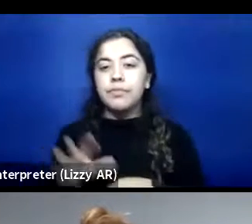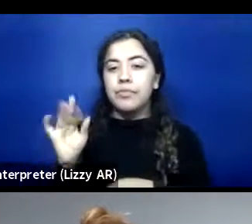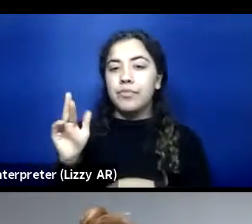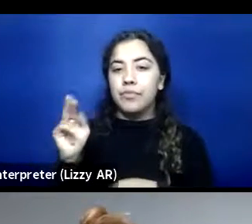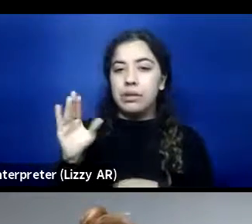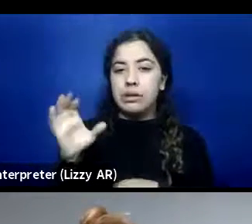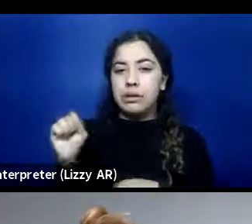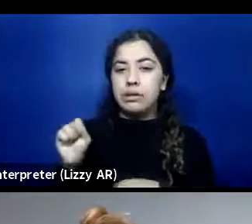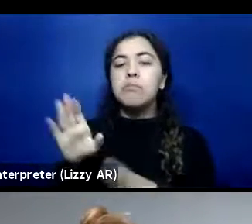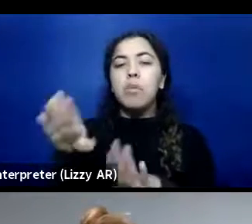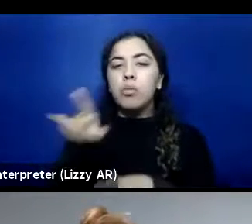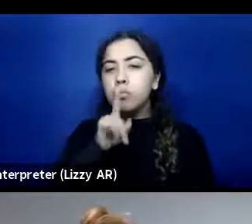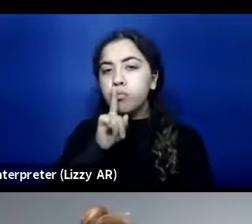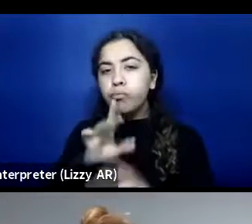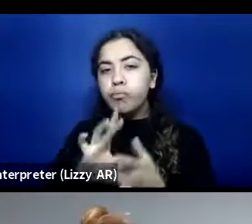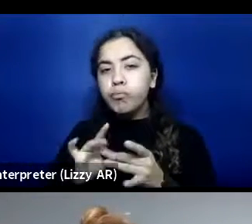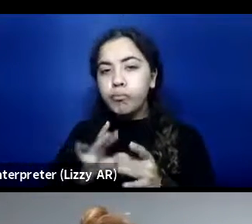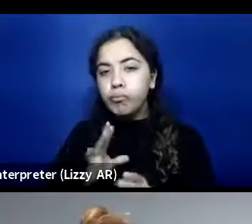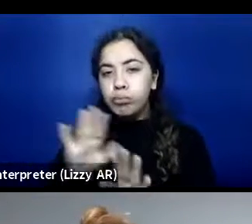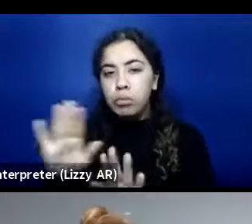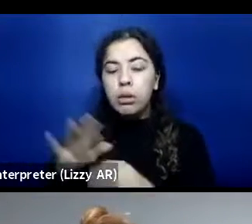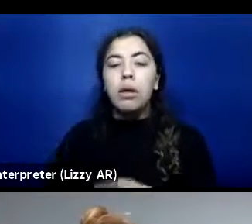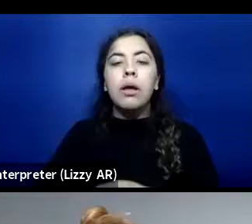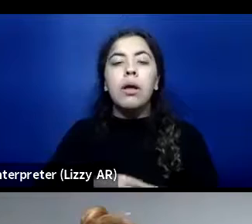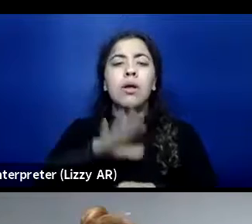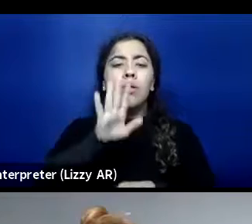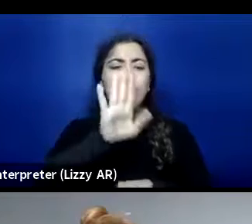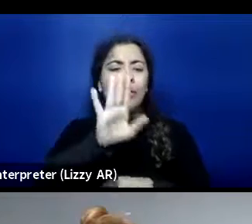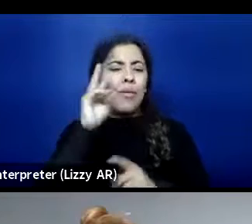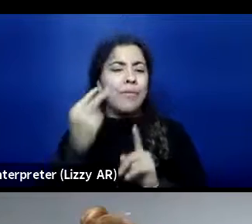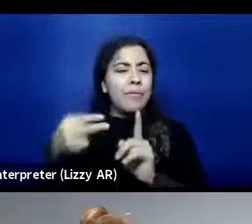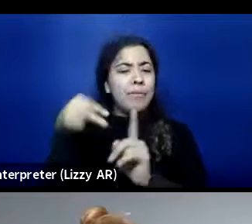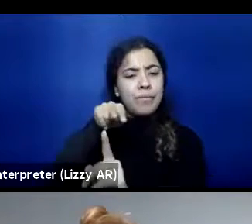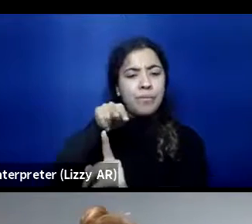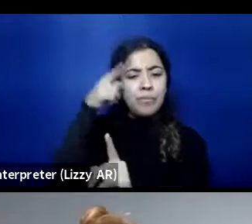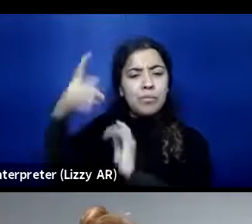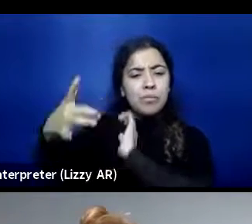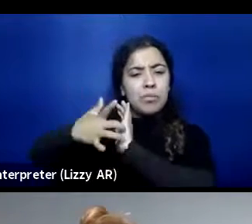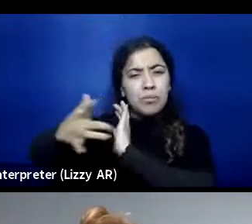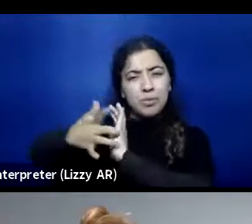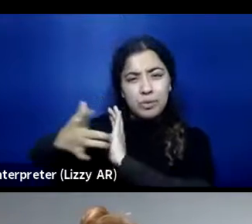what technology that's viewed as emerging technology